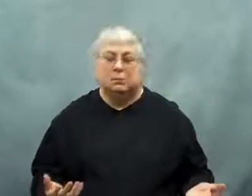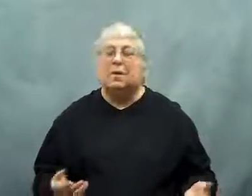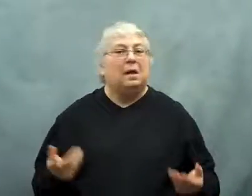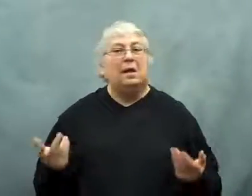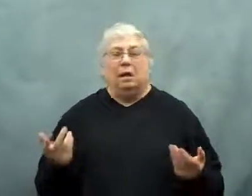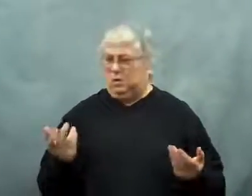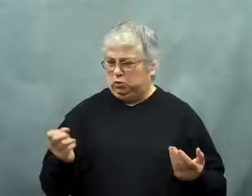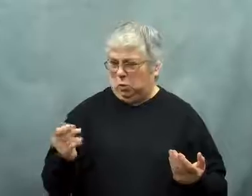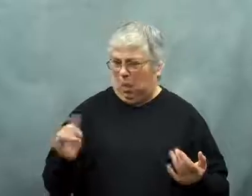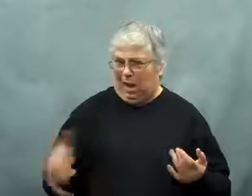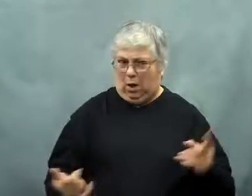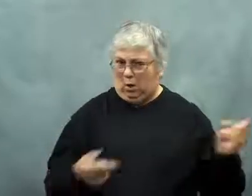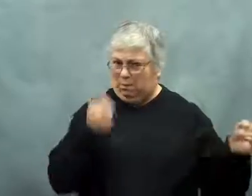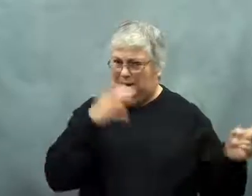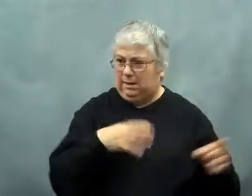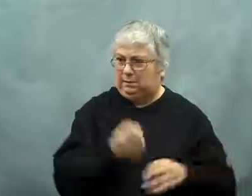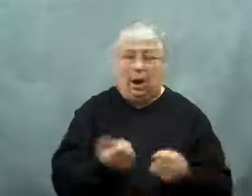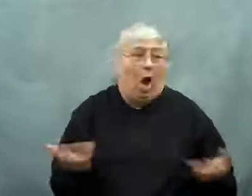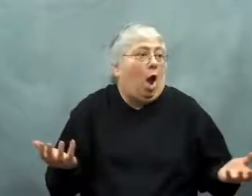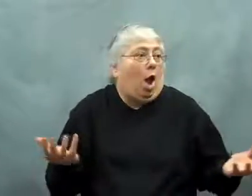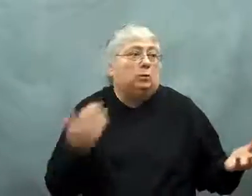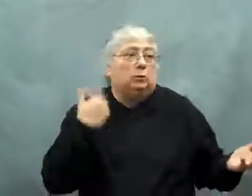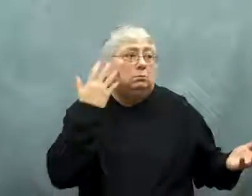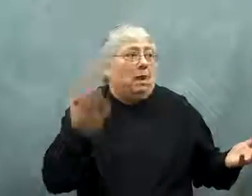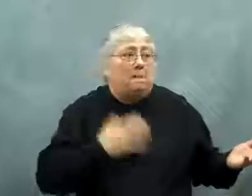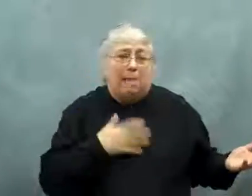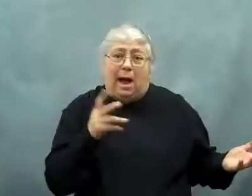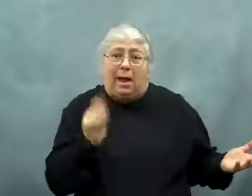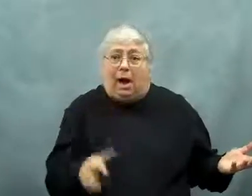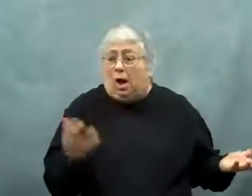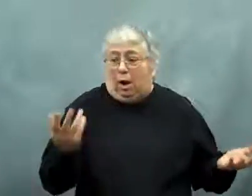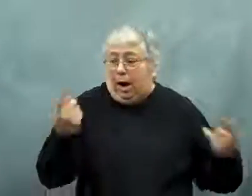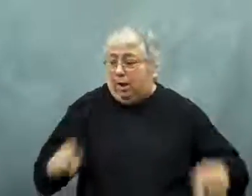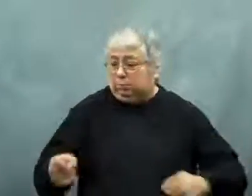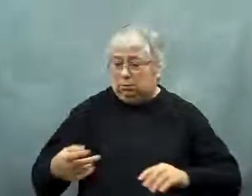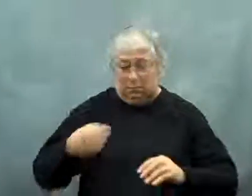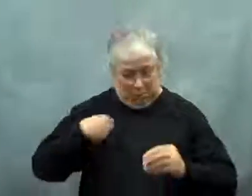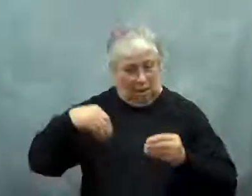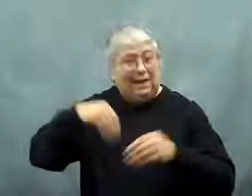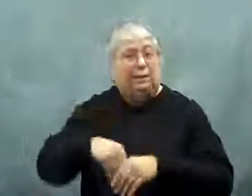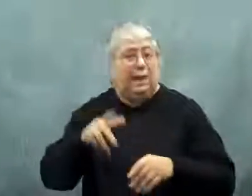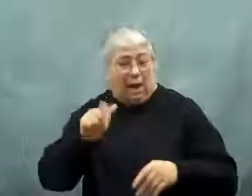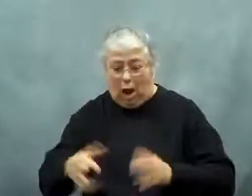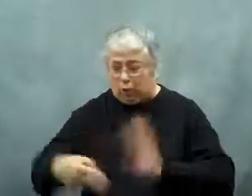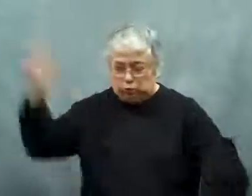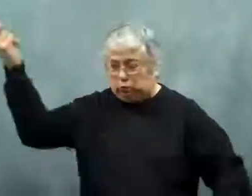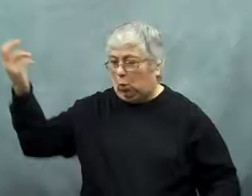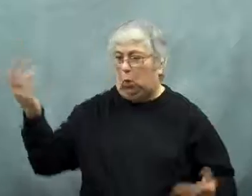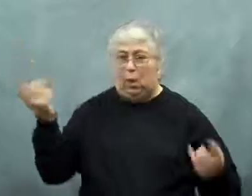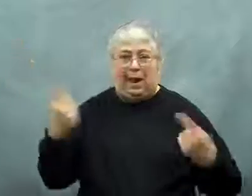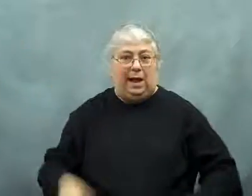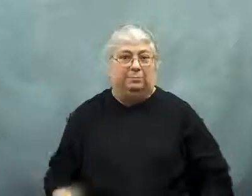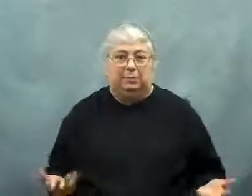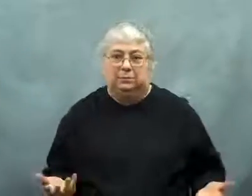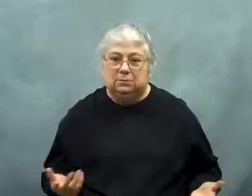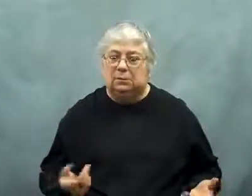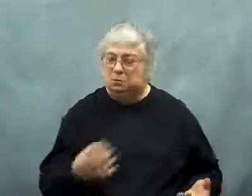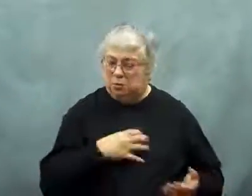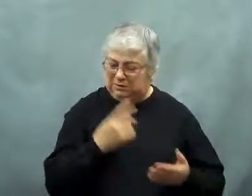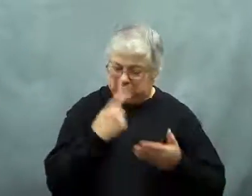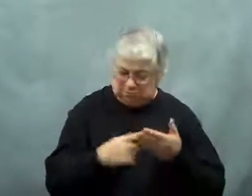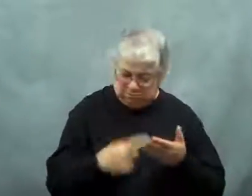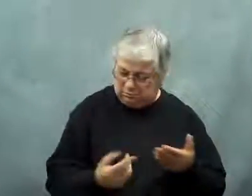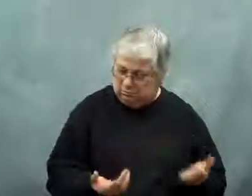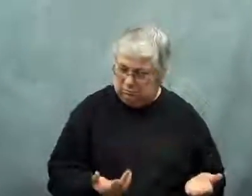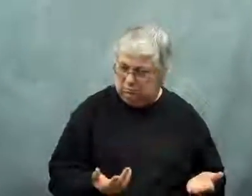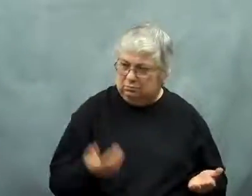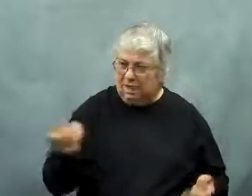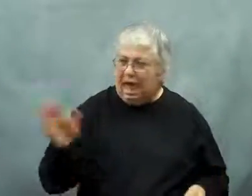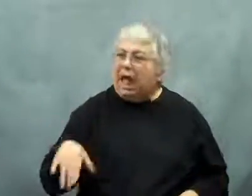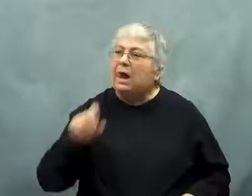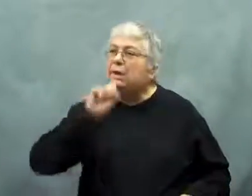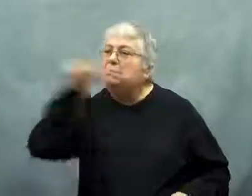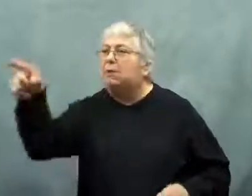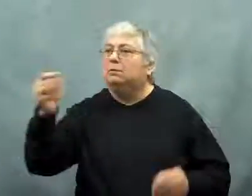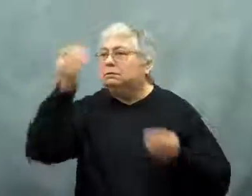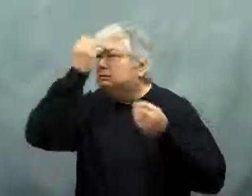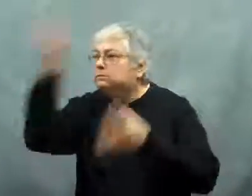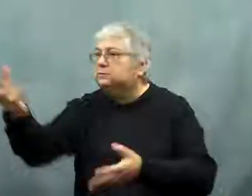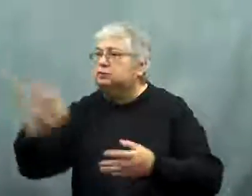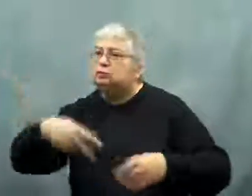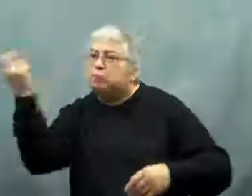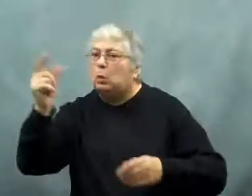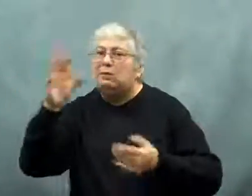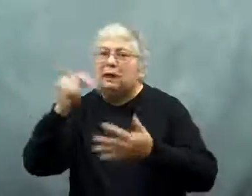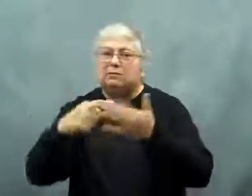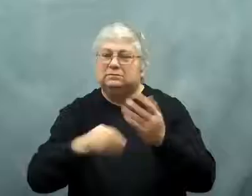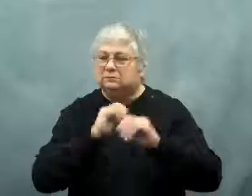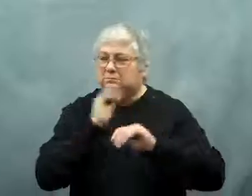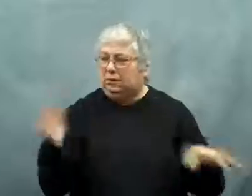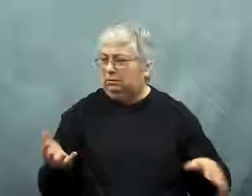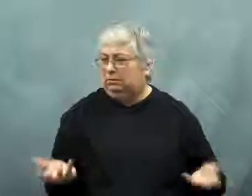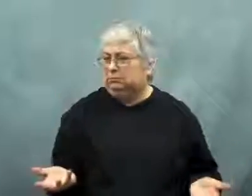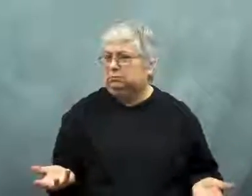When asked how Spengler got them, she claimed they had been stolen from her car.